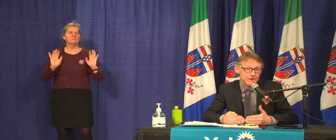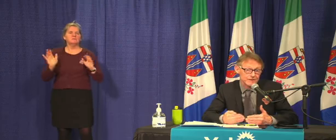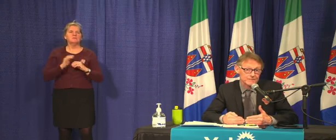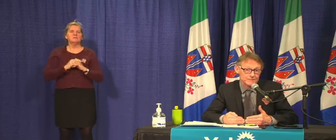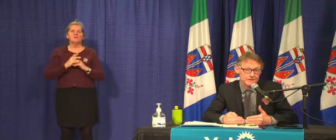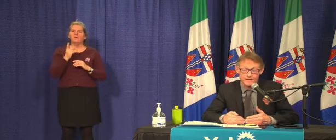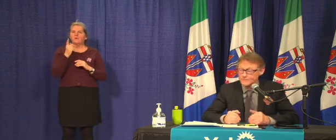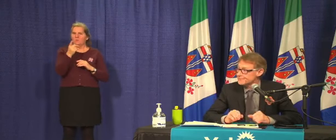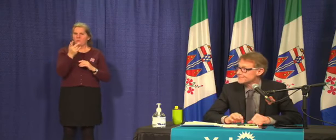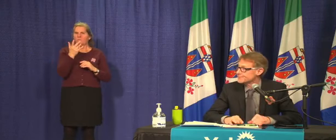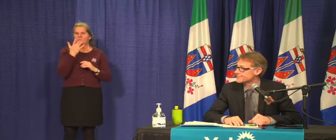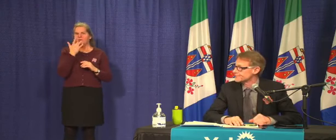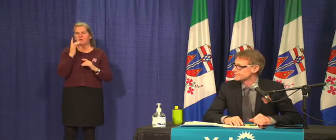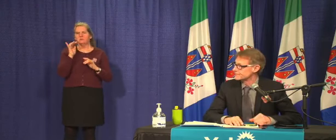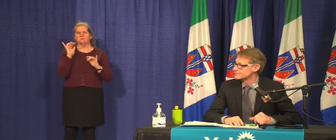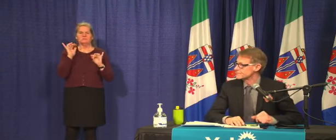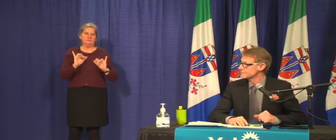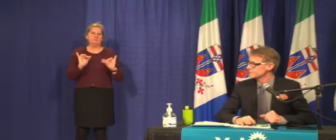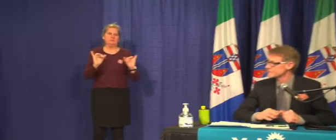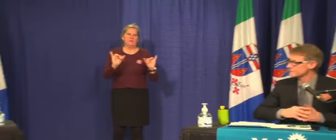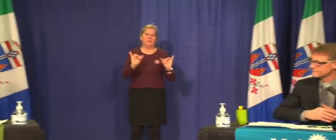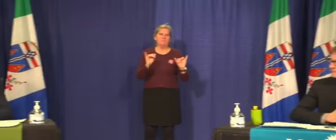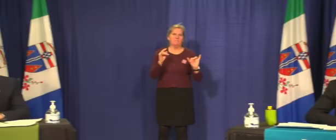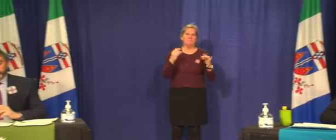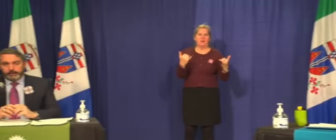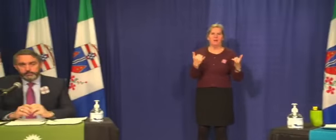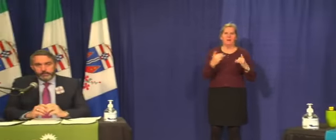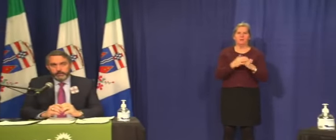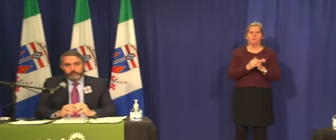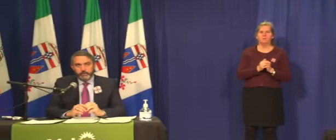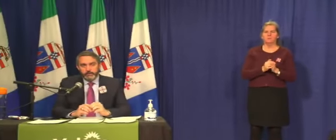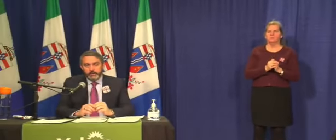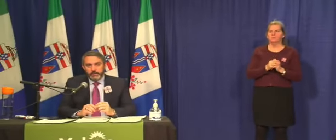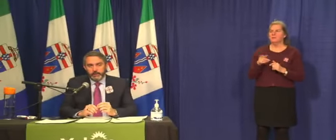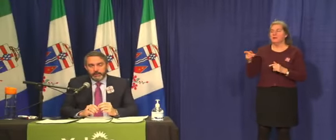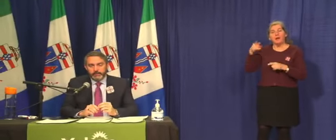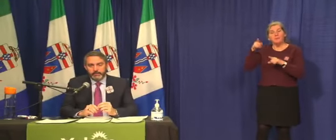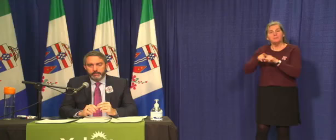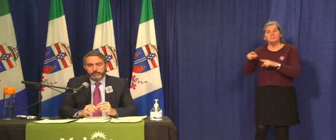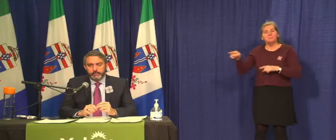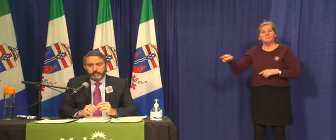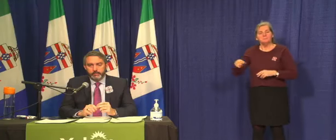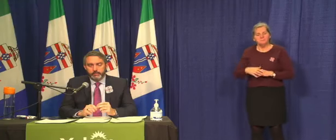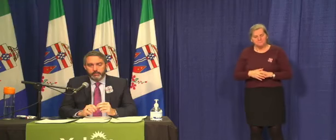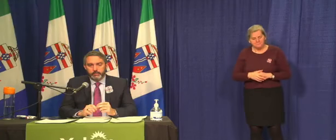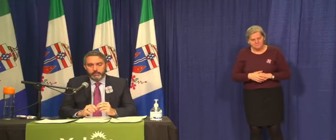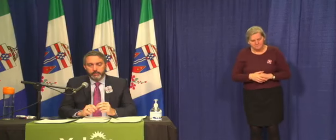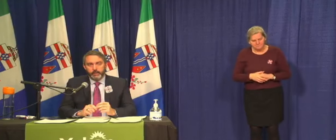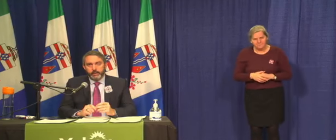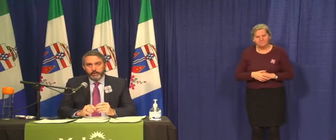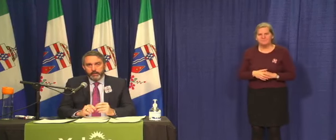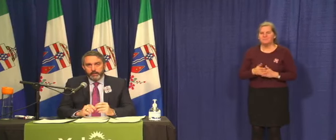AS WE ARE. I COMPLETELY AGREE. AND, YOU KNOW, THE WAY I LOOK AT